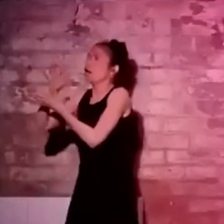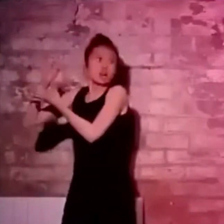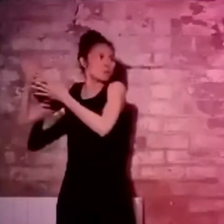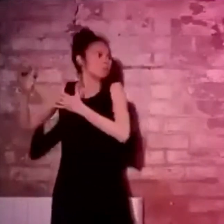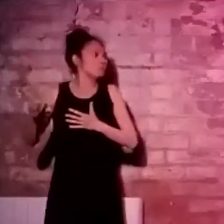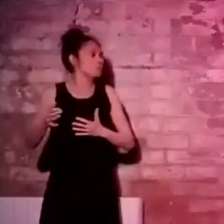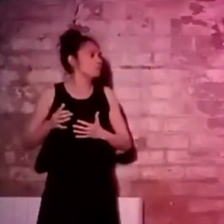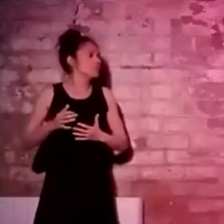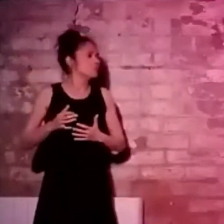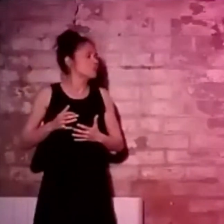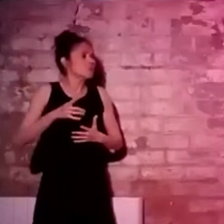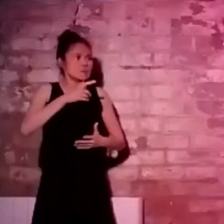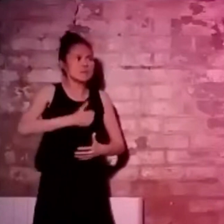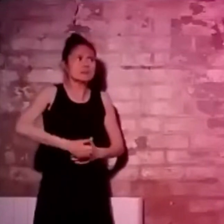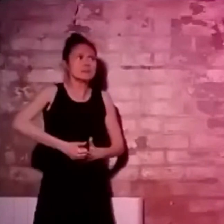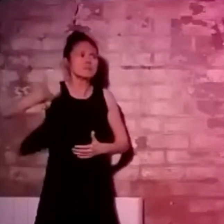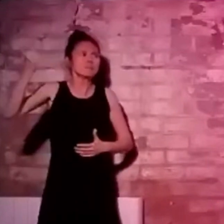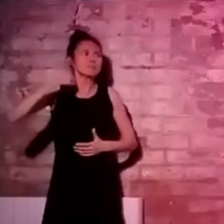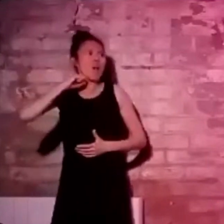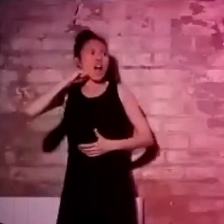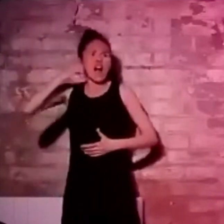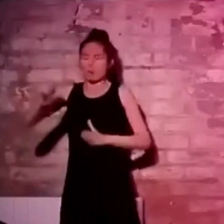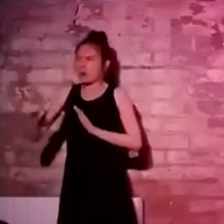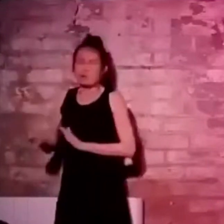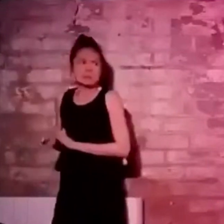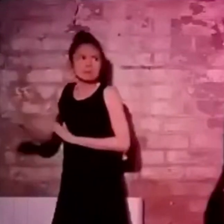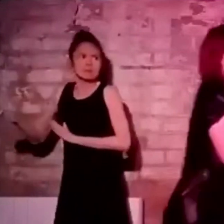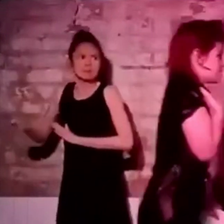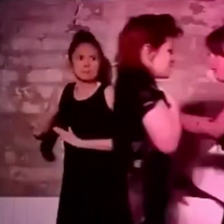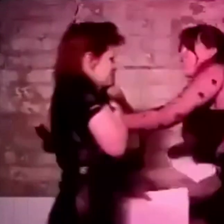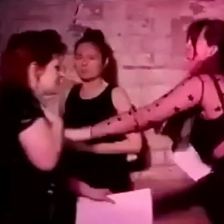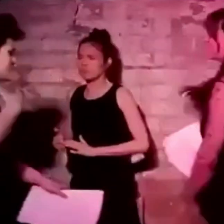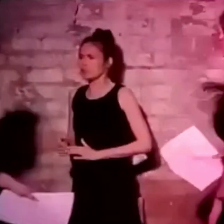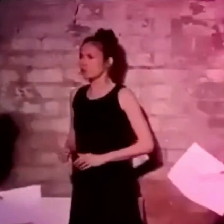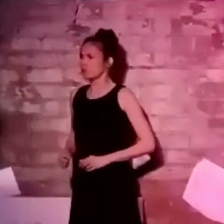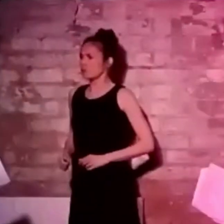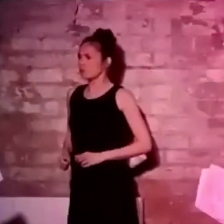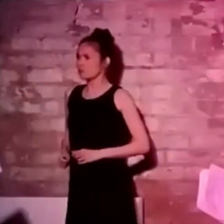Abandon here lest I entreat thy forgery with pounding plunder of thy flesh!